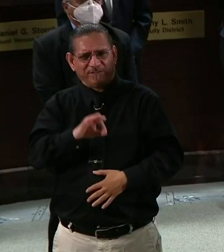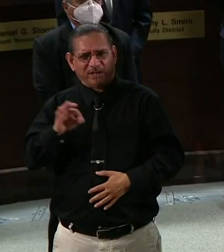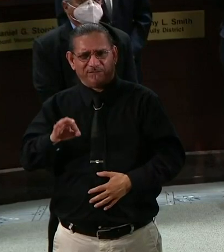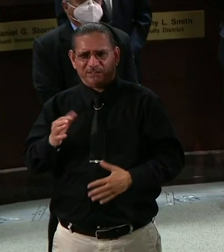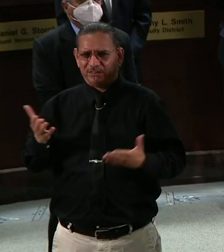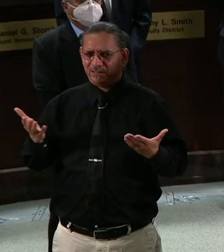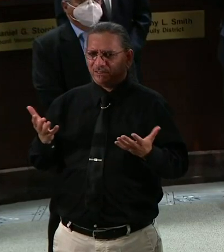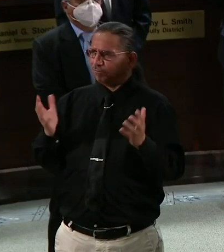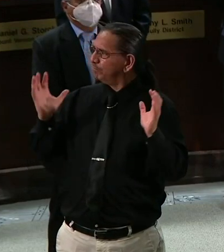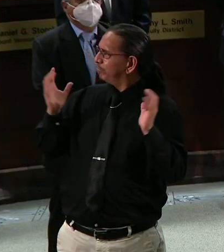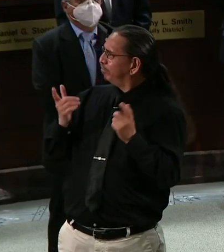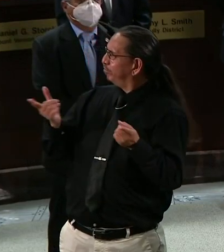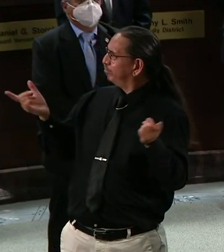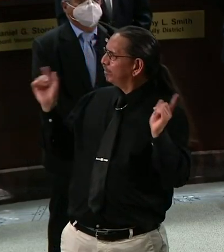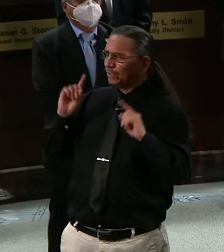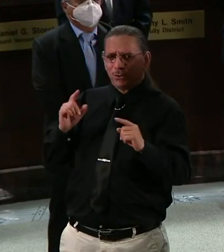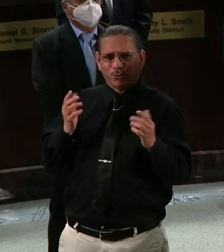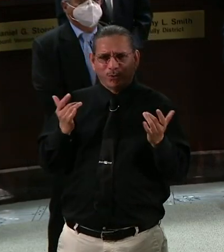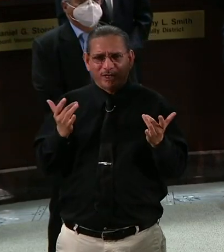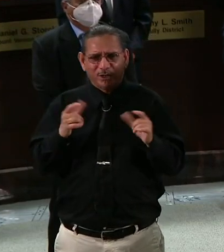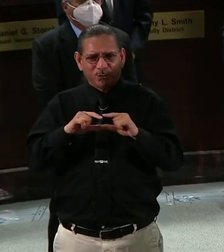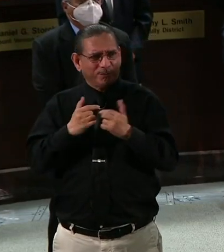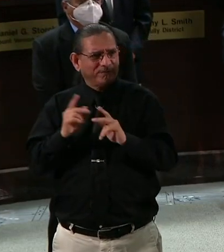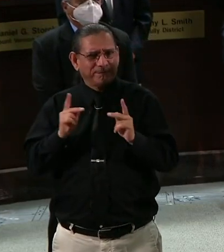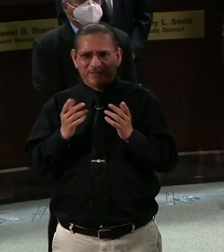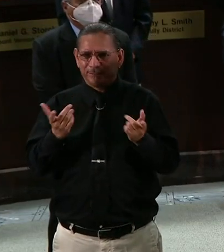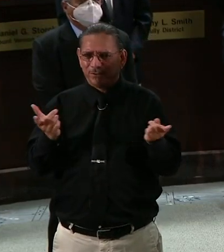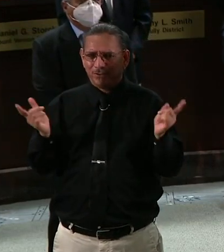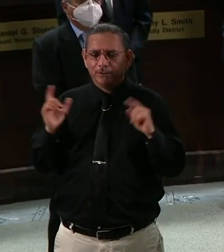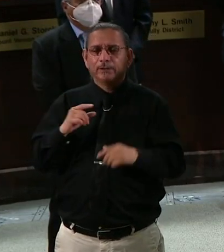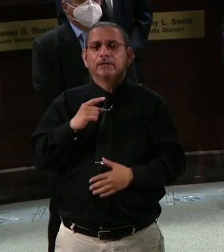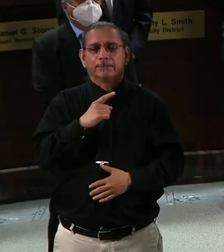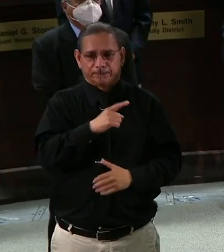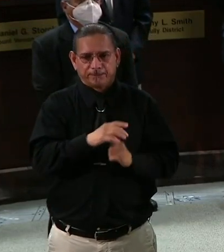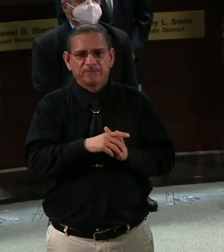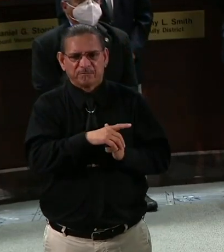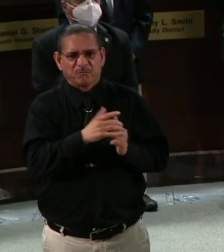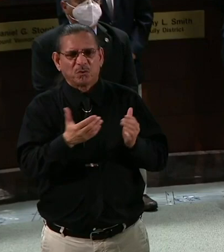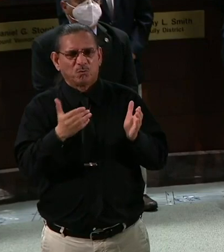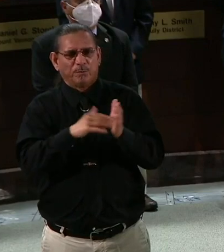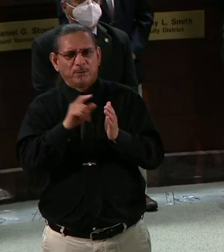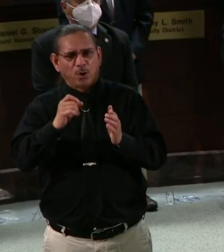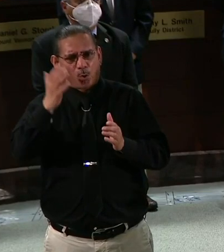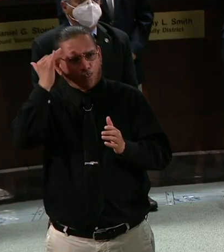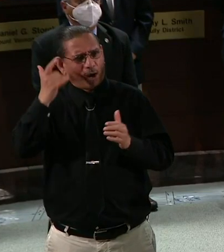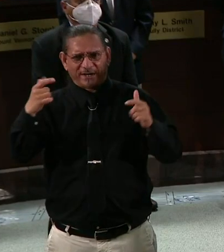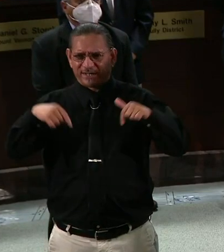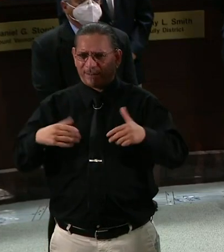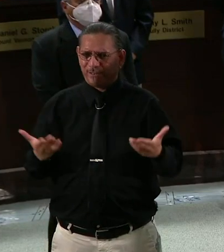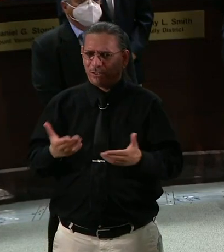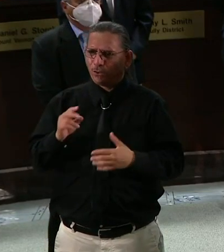YEAH DR THOMAS LOOKING AT SOME OF THE COMMENTS THAT OF WILD